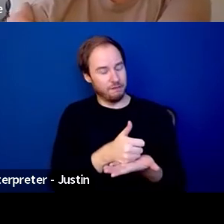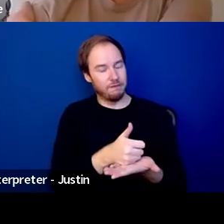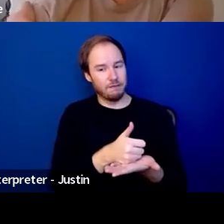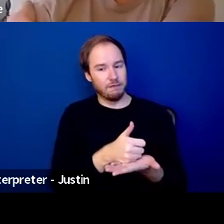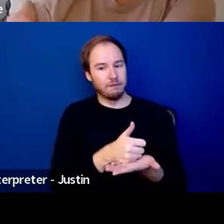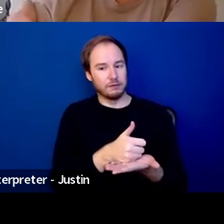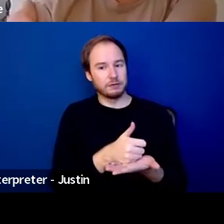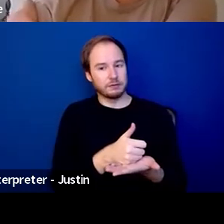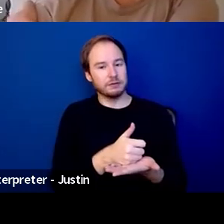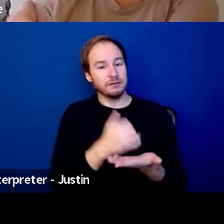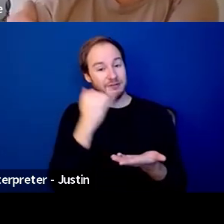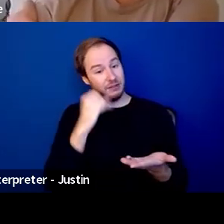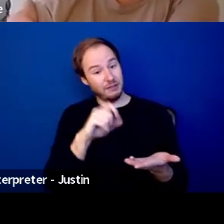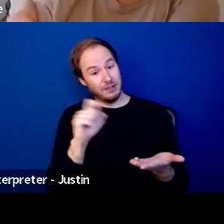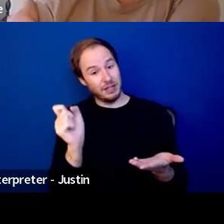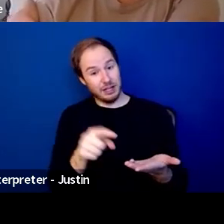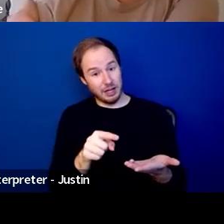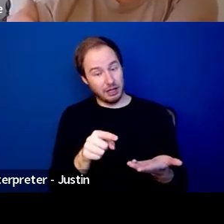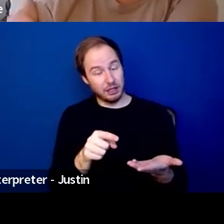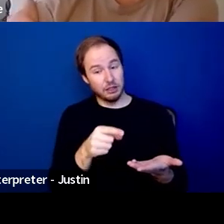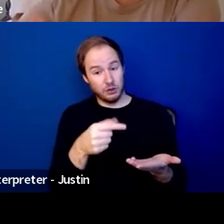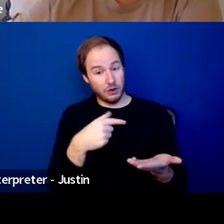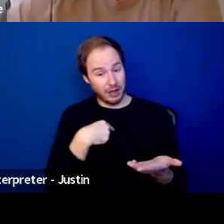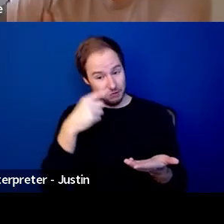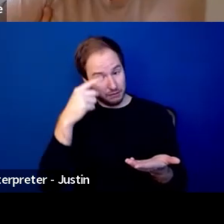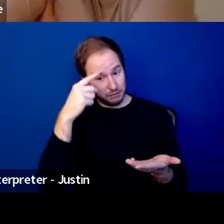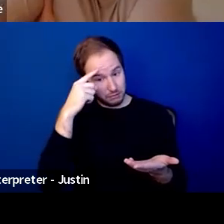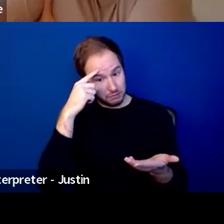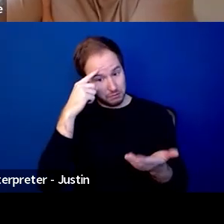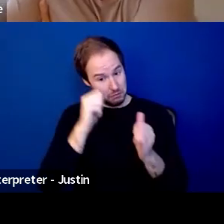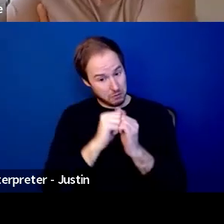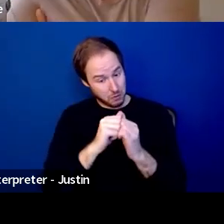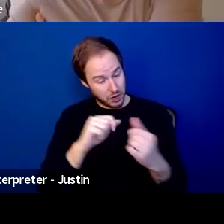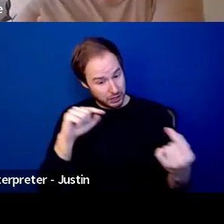when you ask if they've had a brain injury, it's a yes,